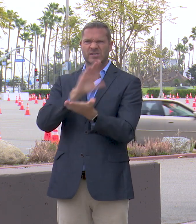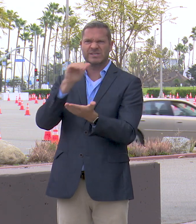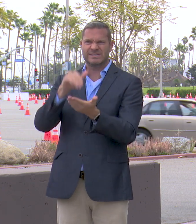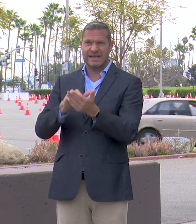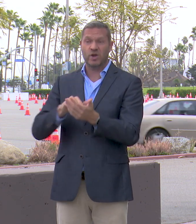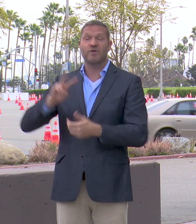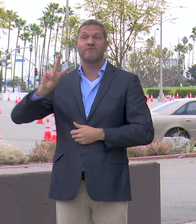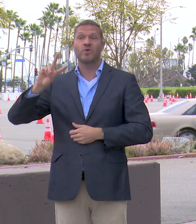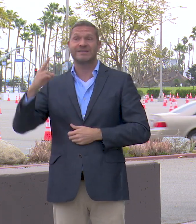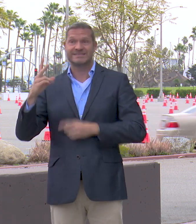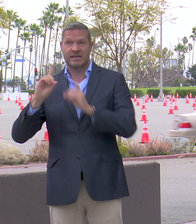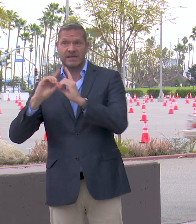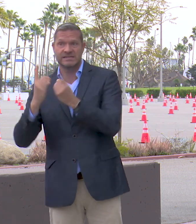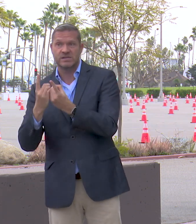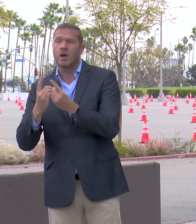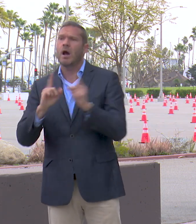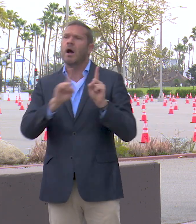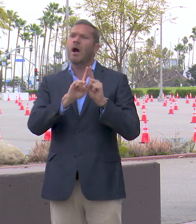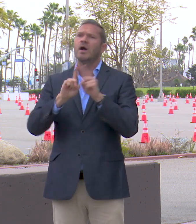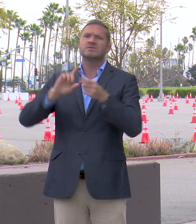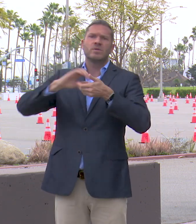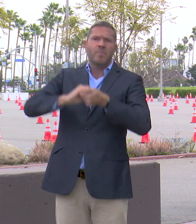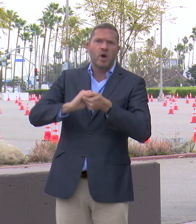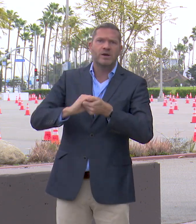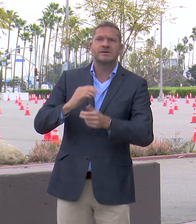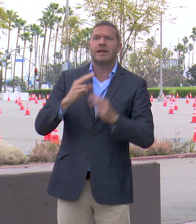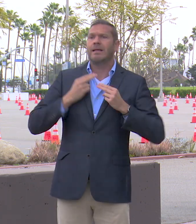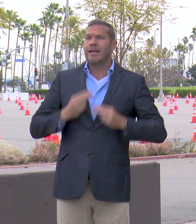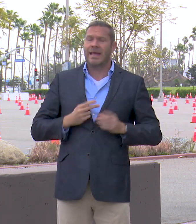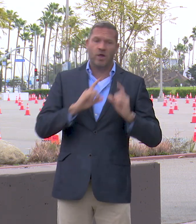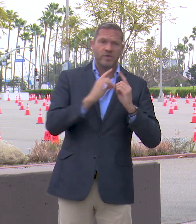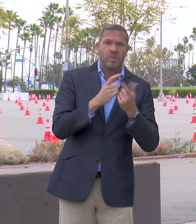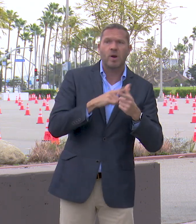I also want to thank all the partners, the Health department, police, fire, convention